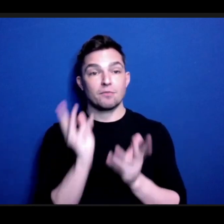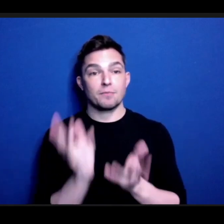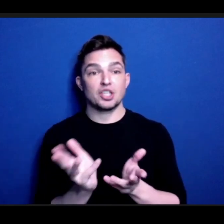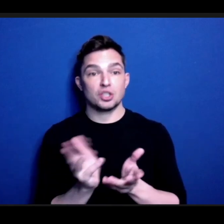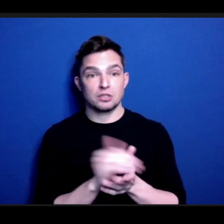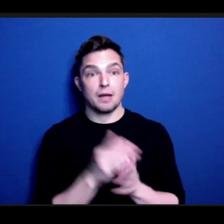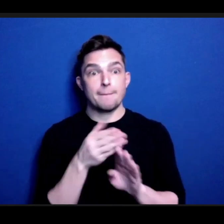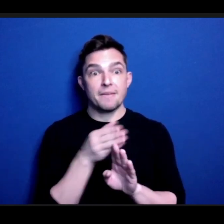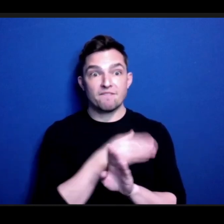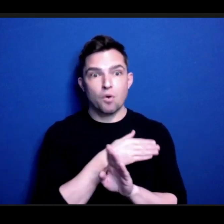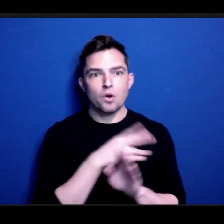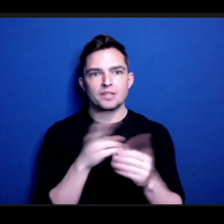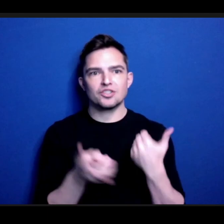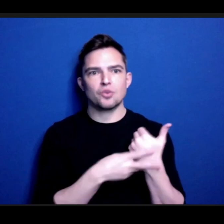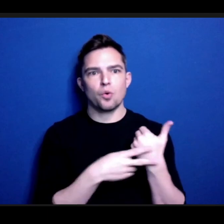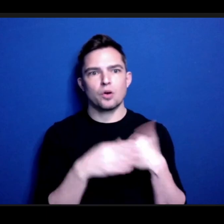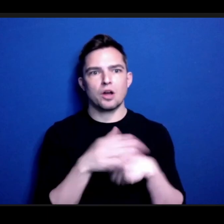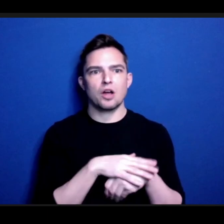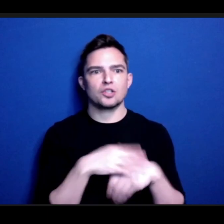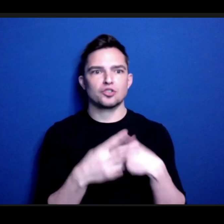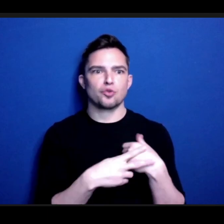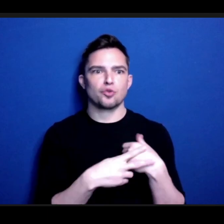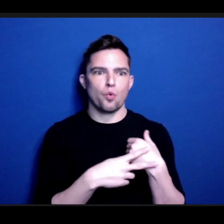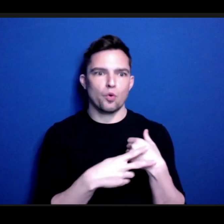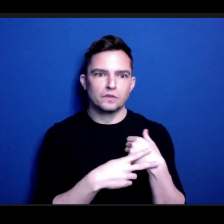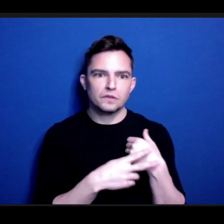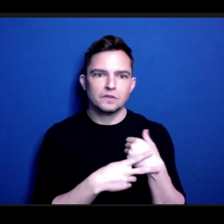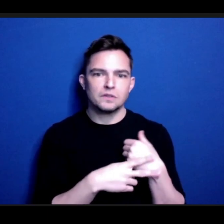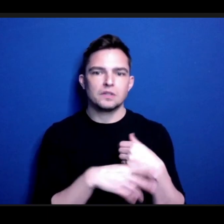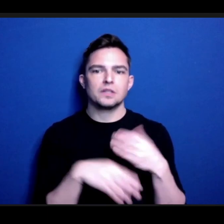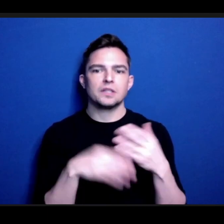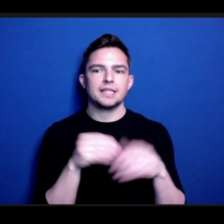it's stored on a storage drive through an institution, which is often where we have